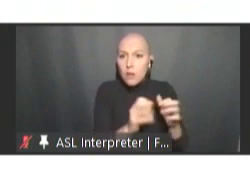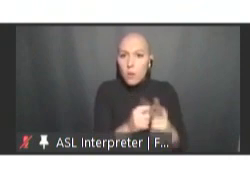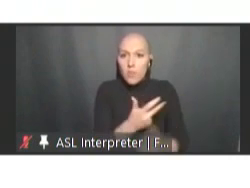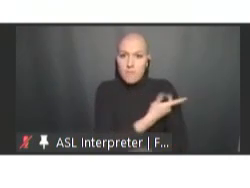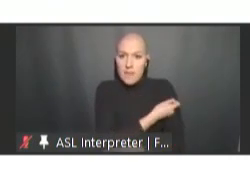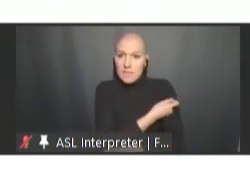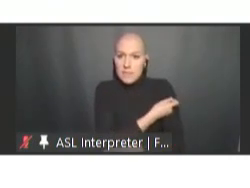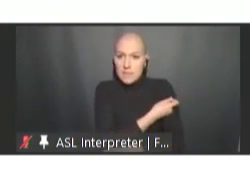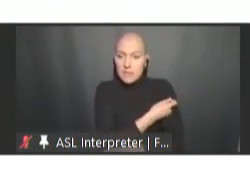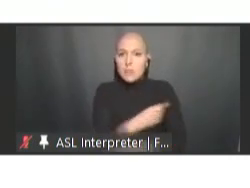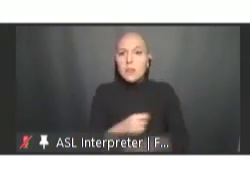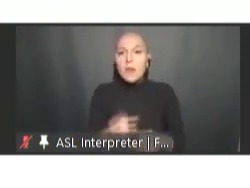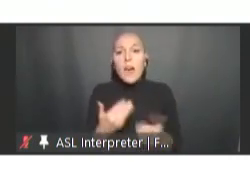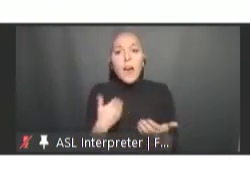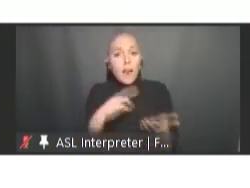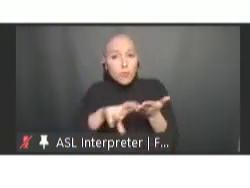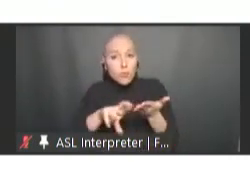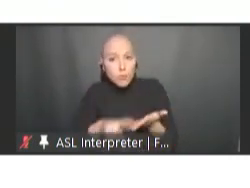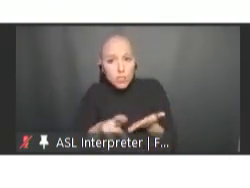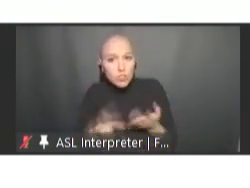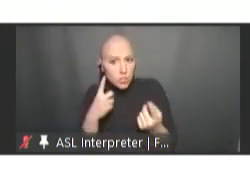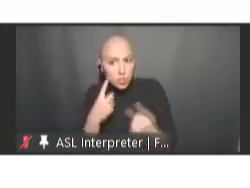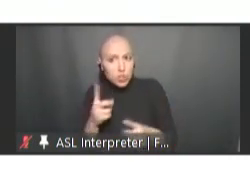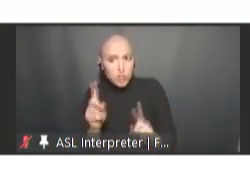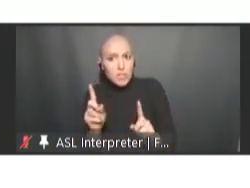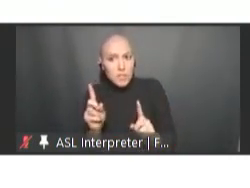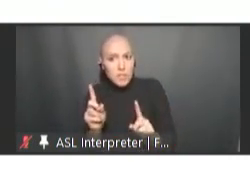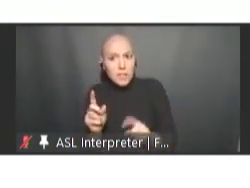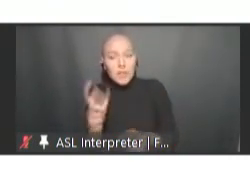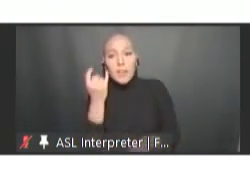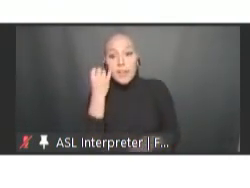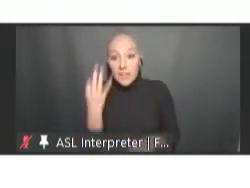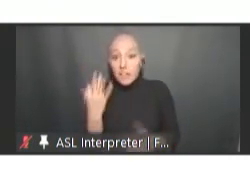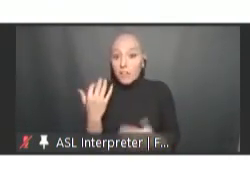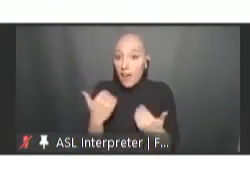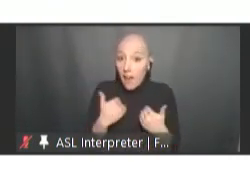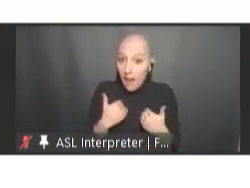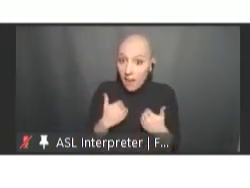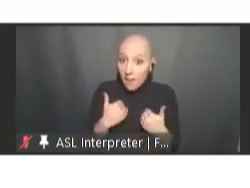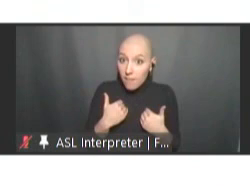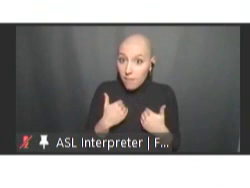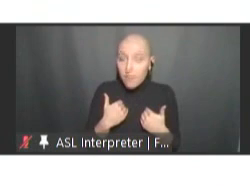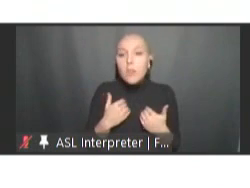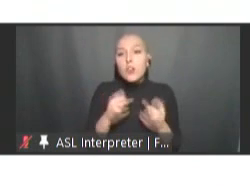research done so that if there are, we can get them on the vaccine injury table and